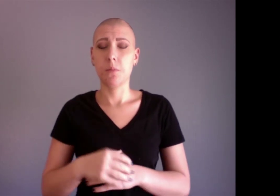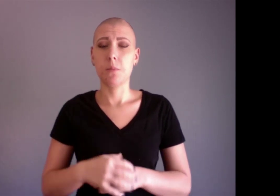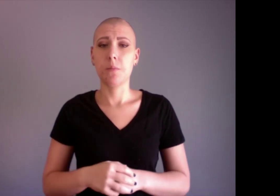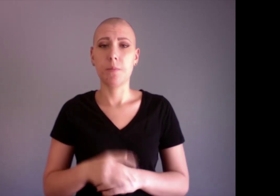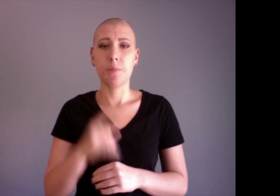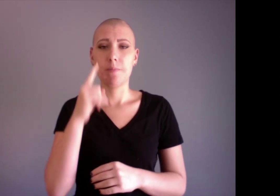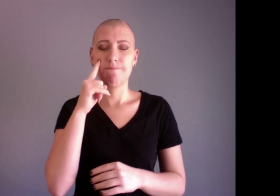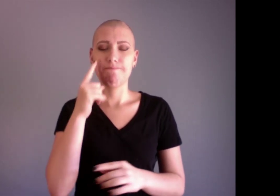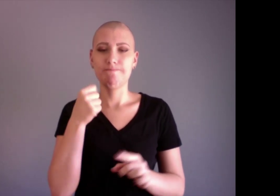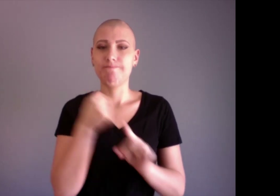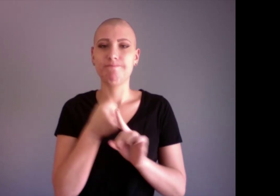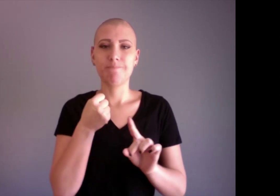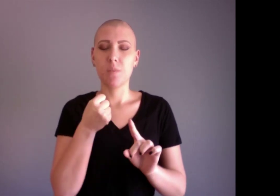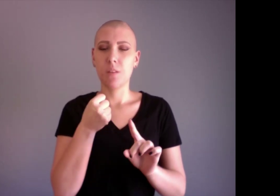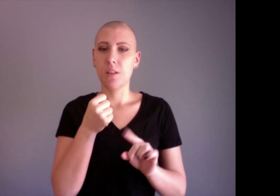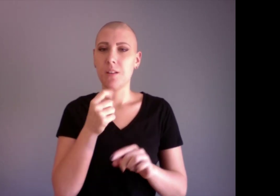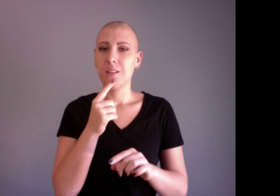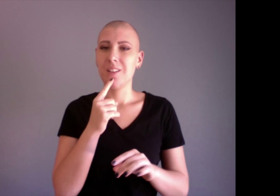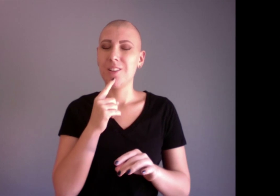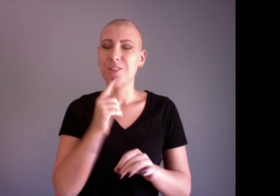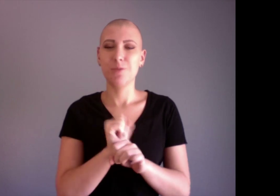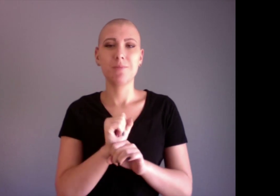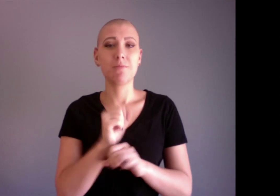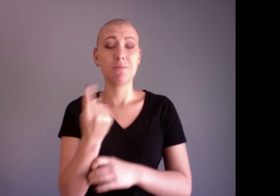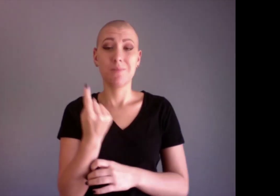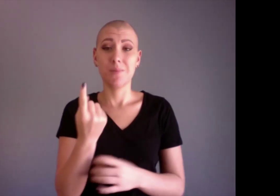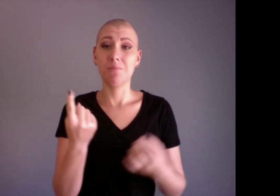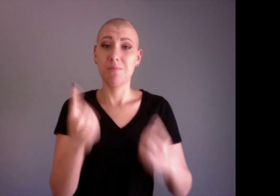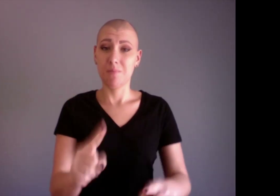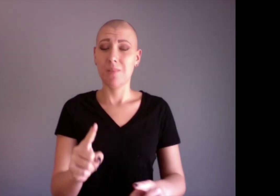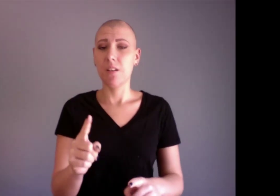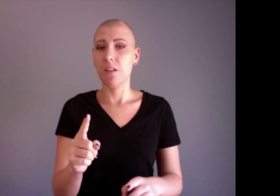and I thought something has really happened.